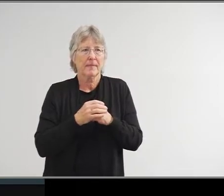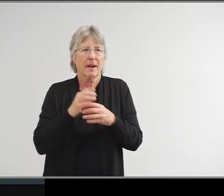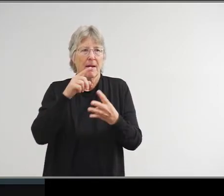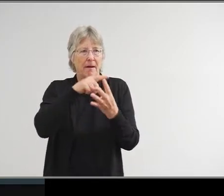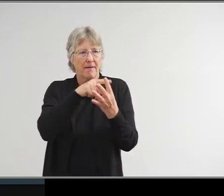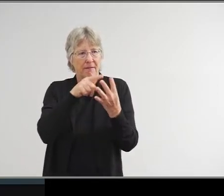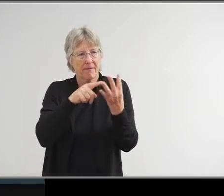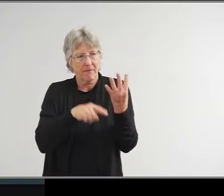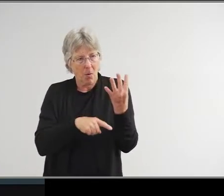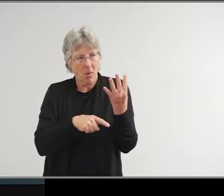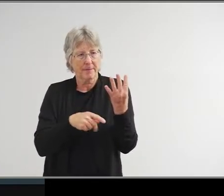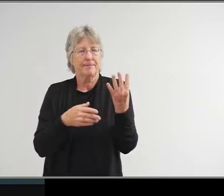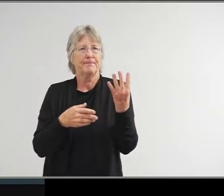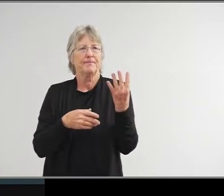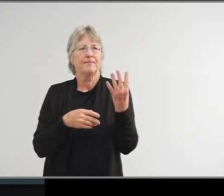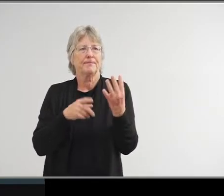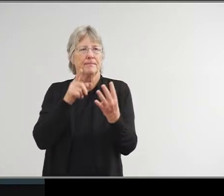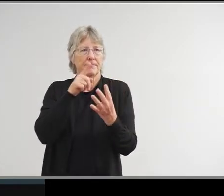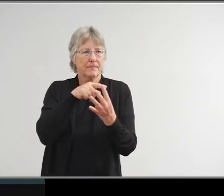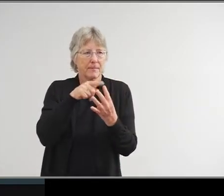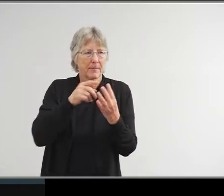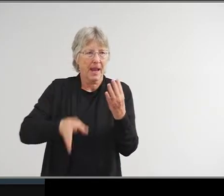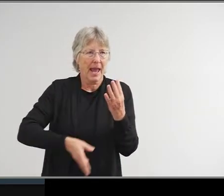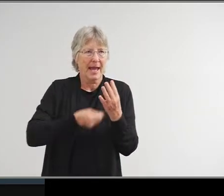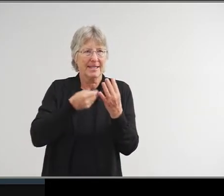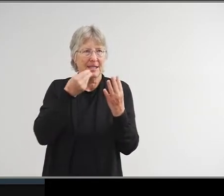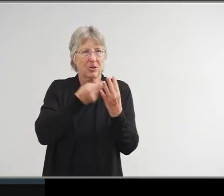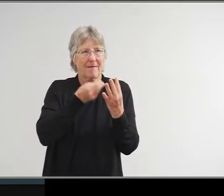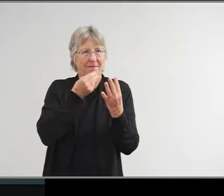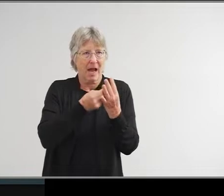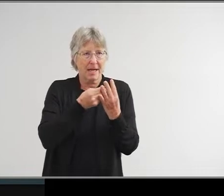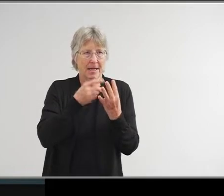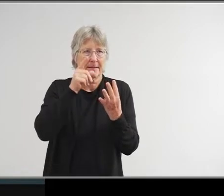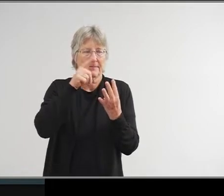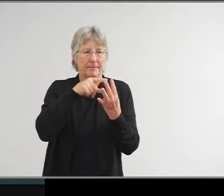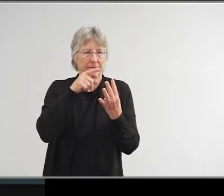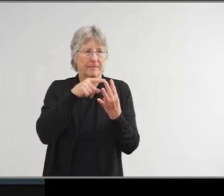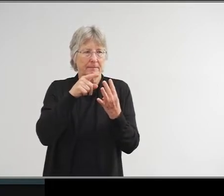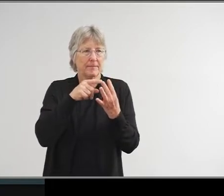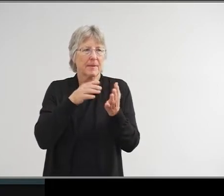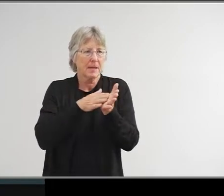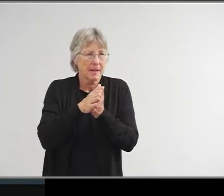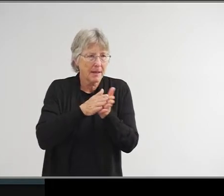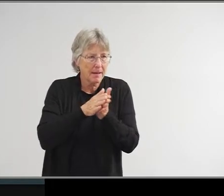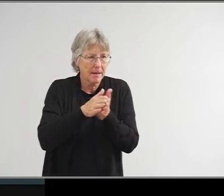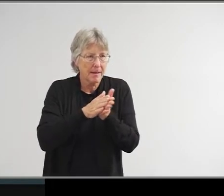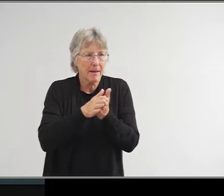those pillars are additional funding which is an incentive to bring teachers